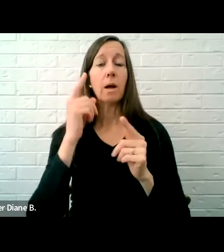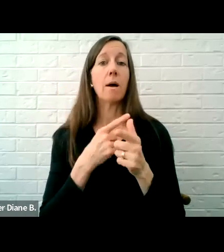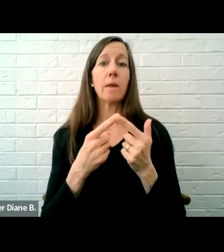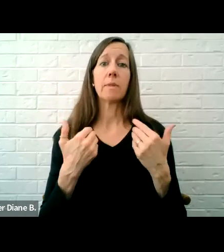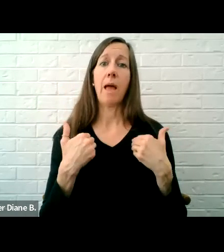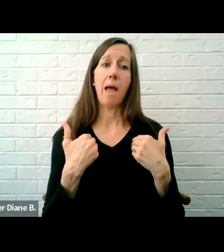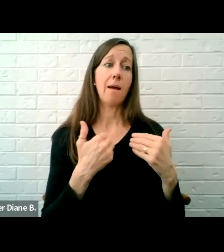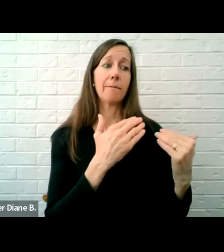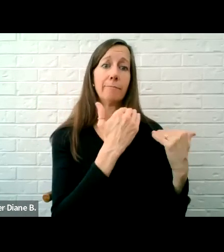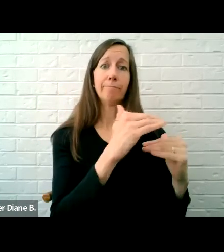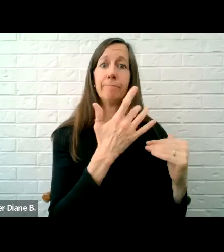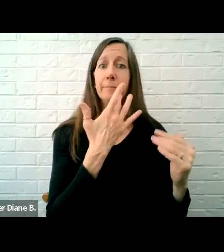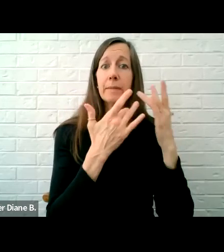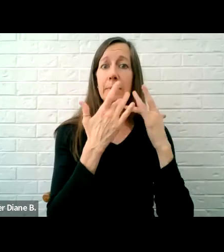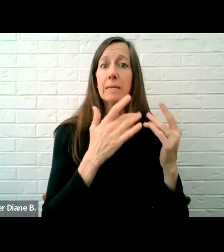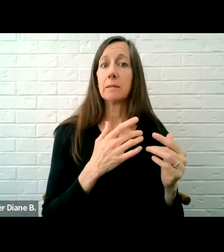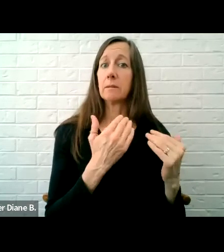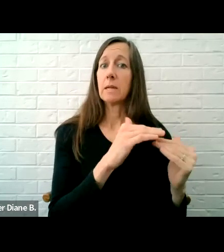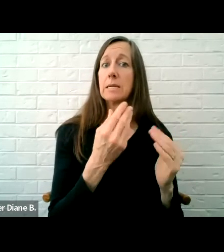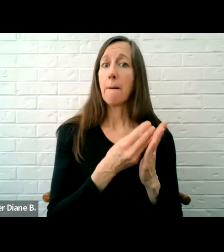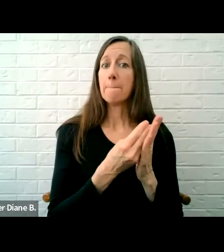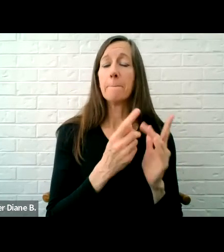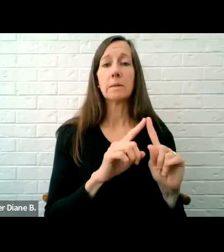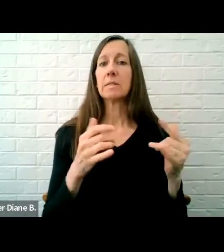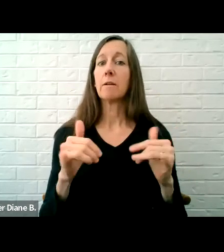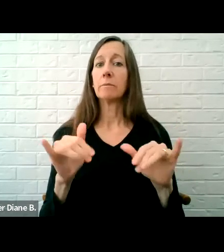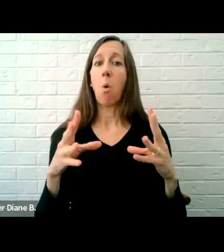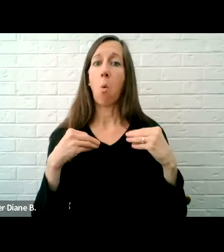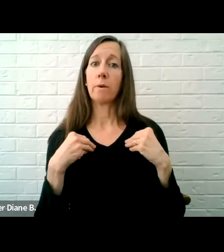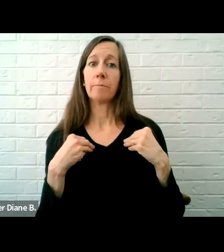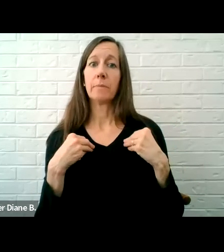so there are mechanisms and tools and I'm hoping that the resource center and all the resources.